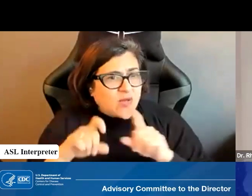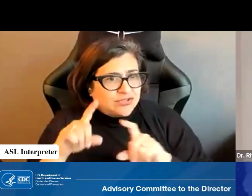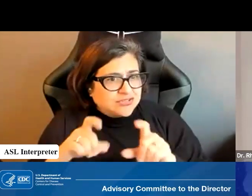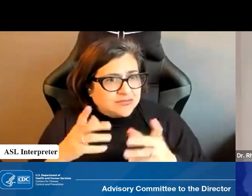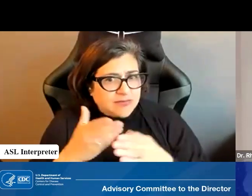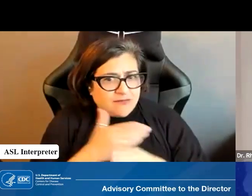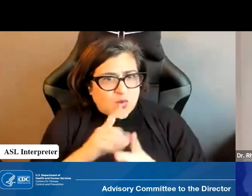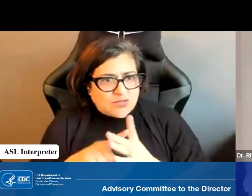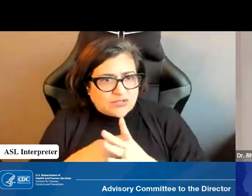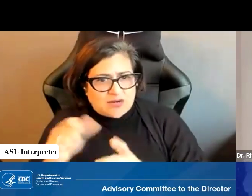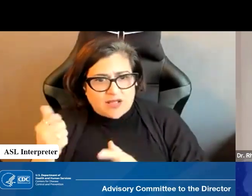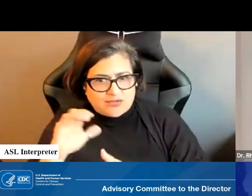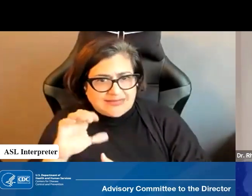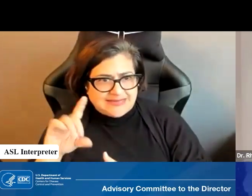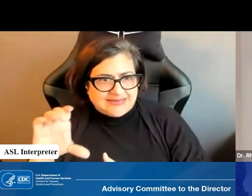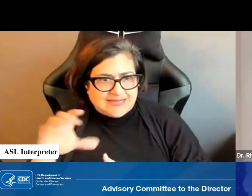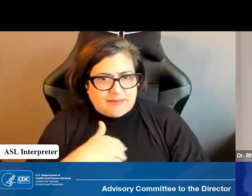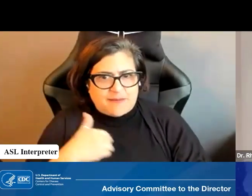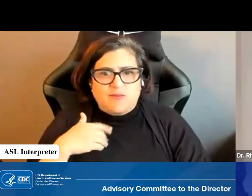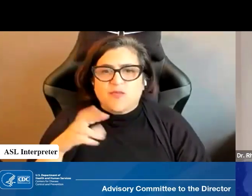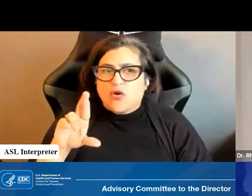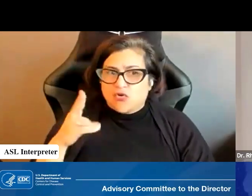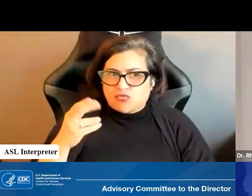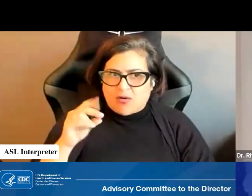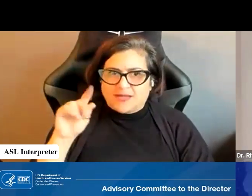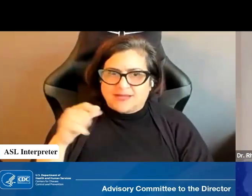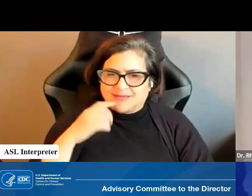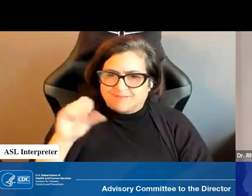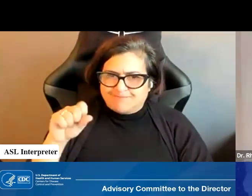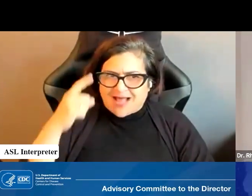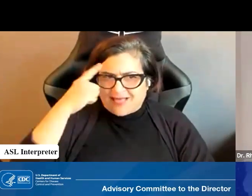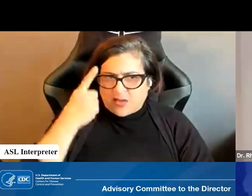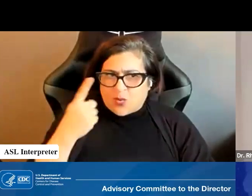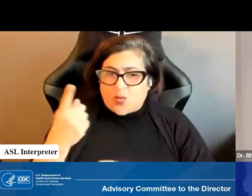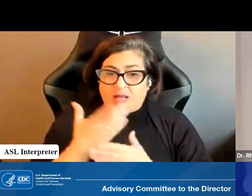Go for it, Rhonda. I think one of the things that we talked about in the discussion prior